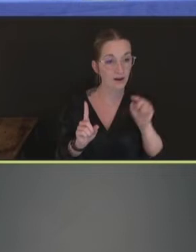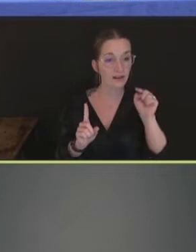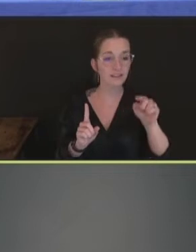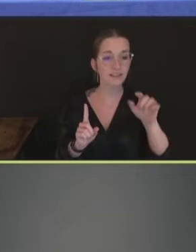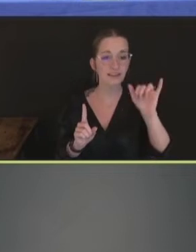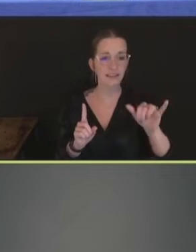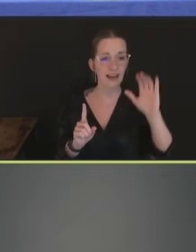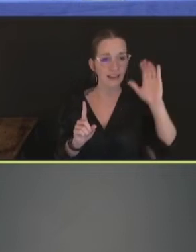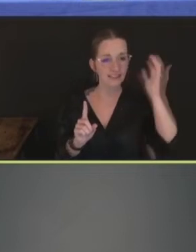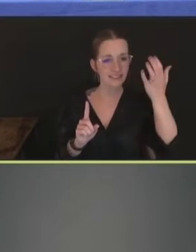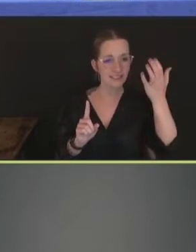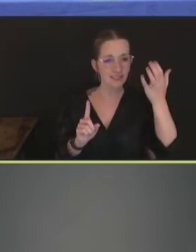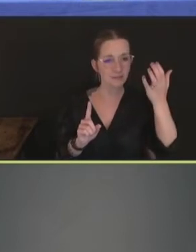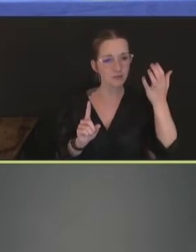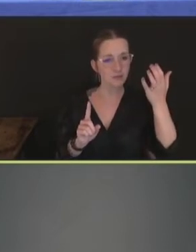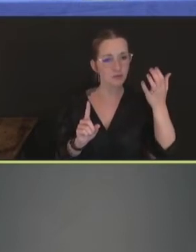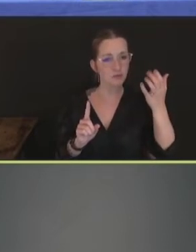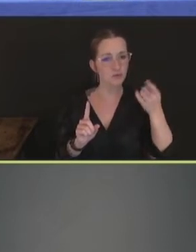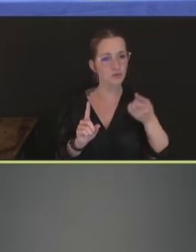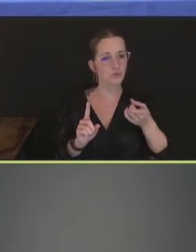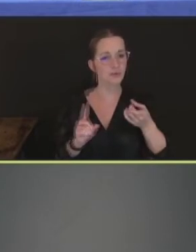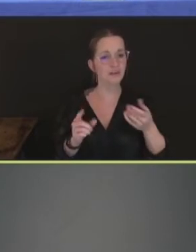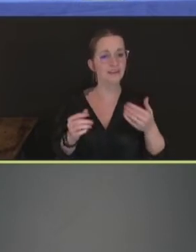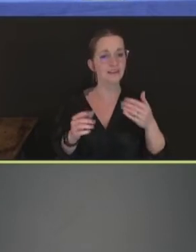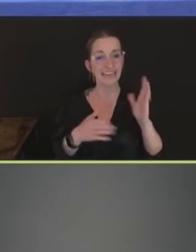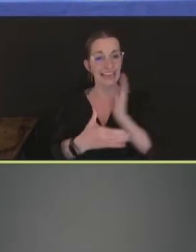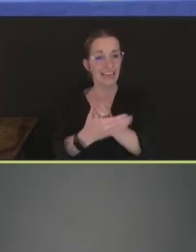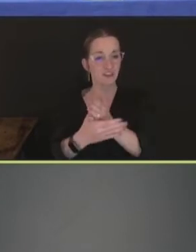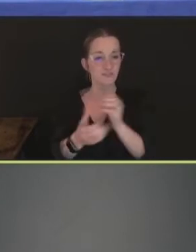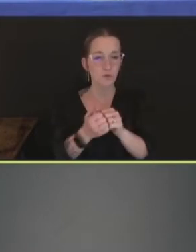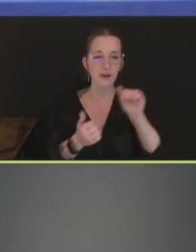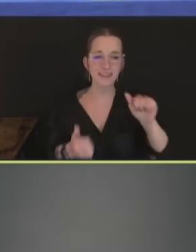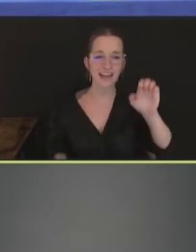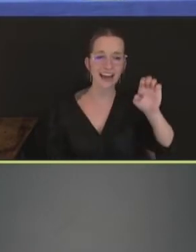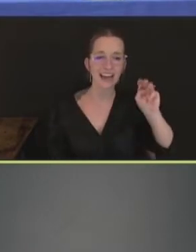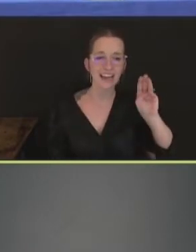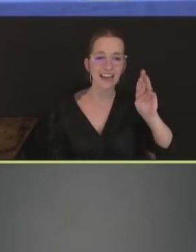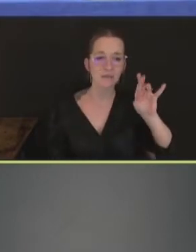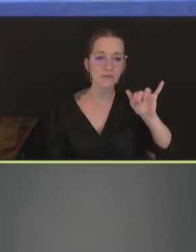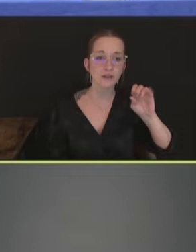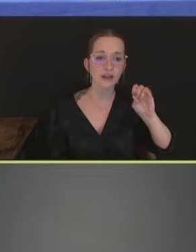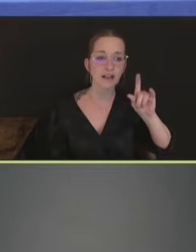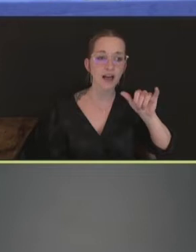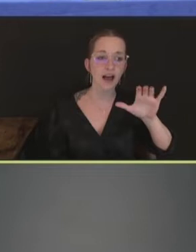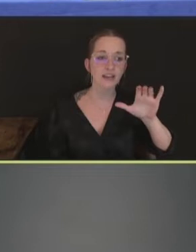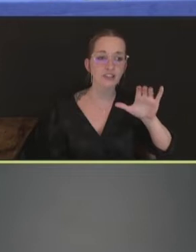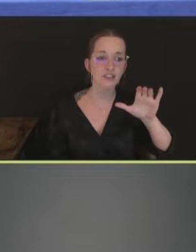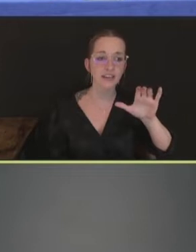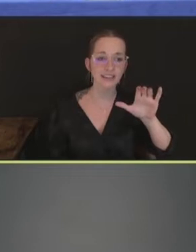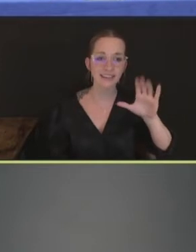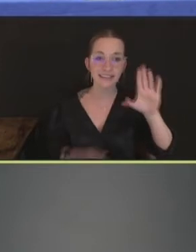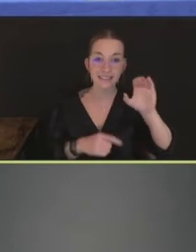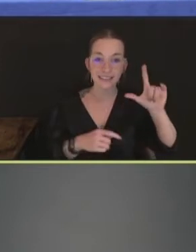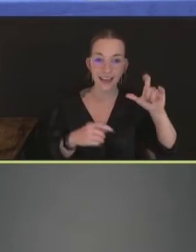So, alcohol, you know, disrupts the embryology of a fetus' developing brain, lowering IQ,